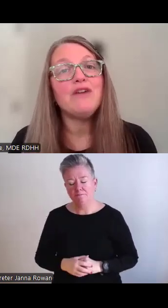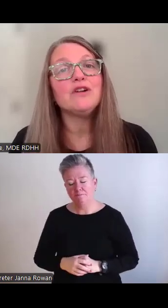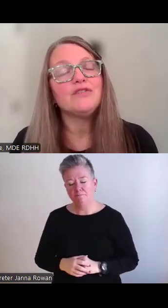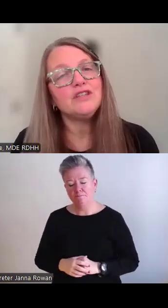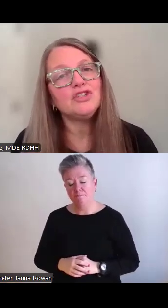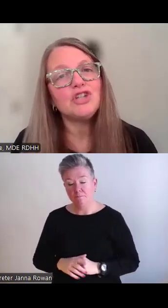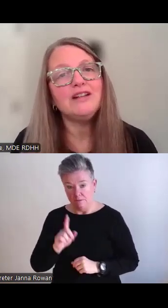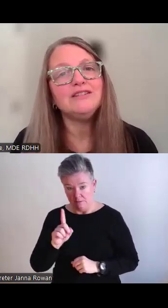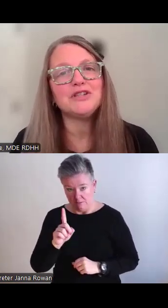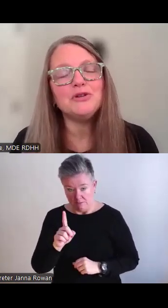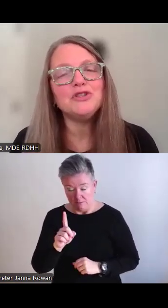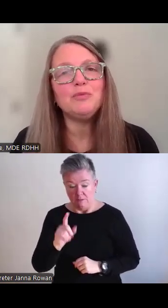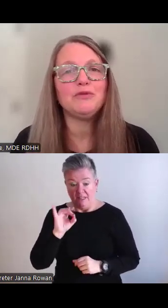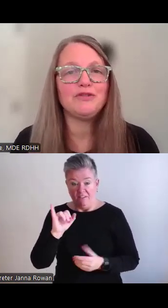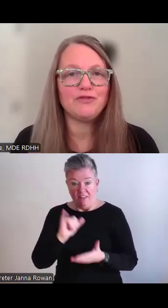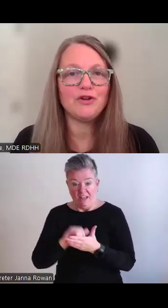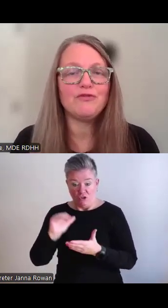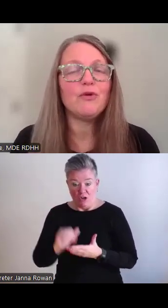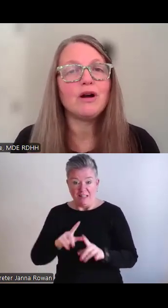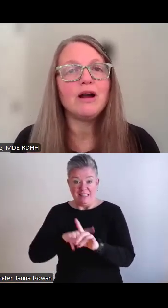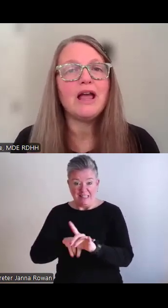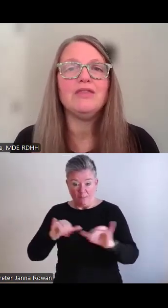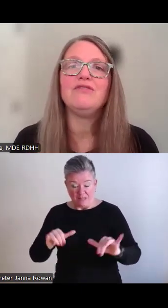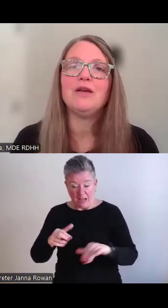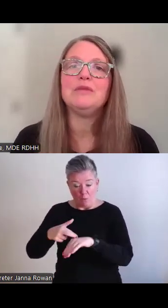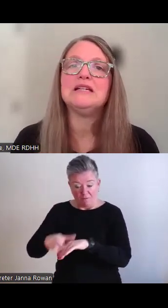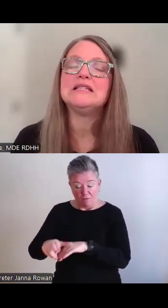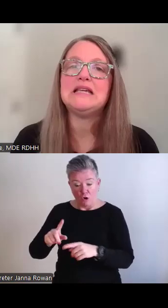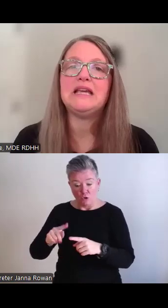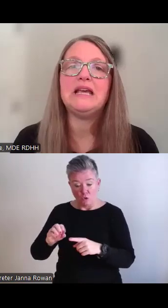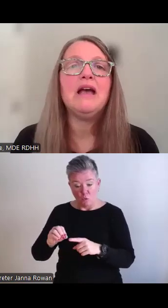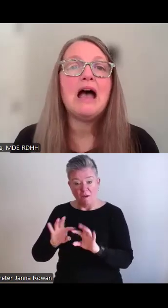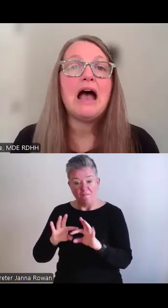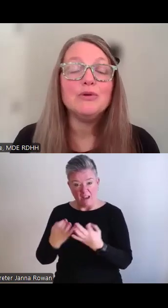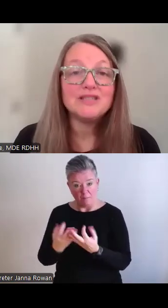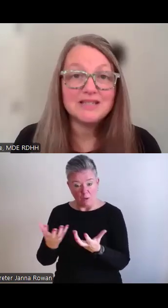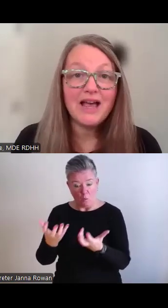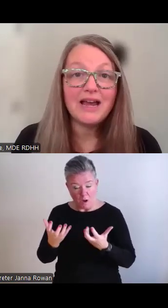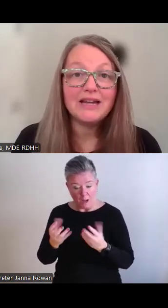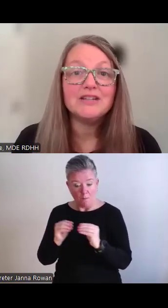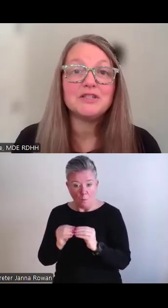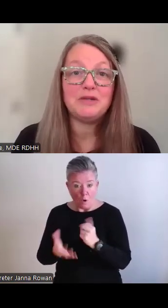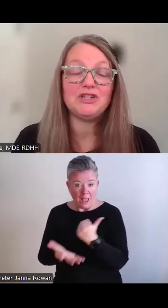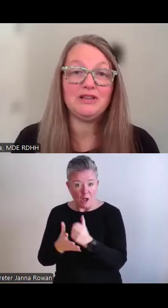However, if this child has also been referred for and the family is seeking outside speech